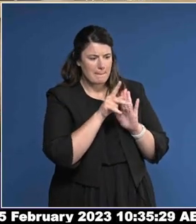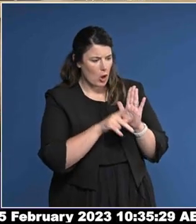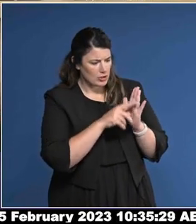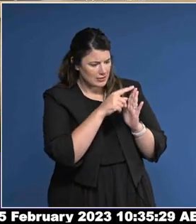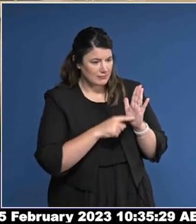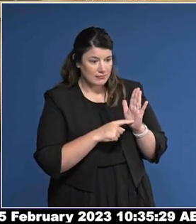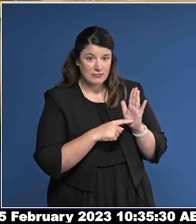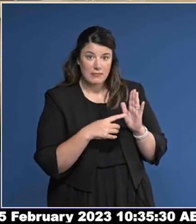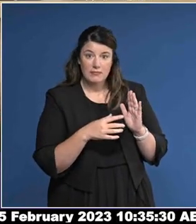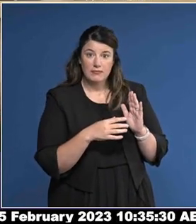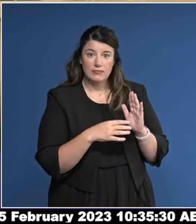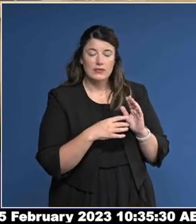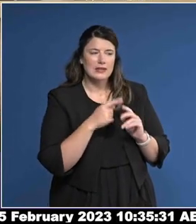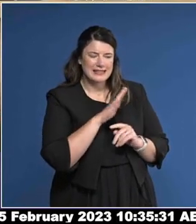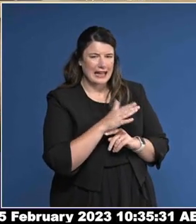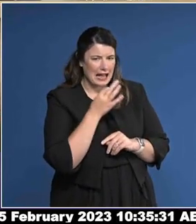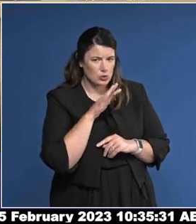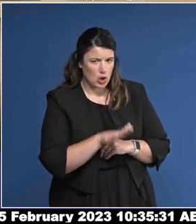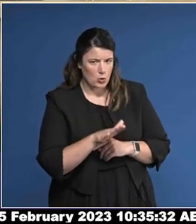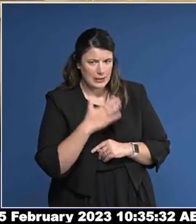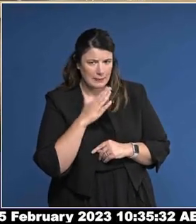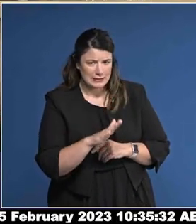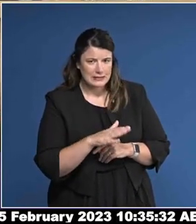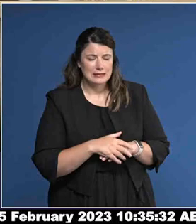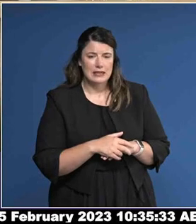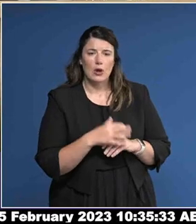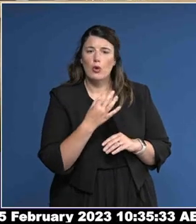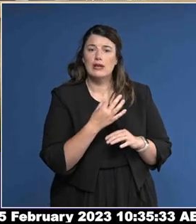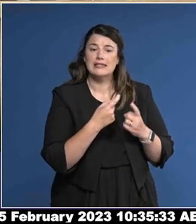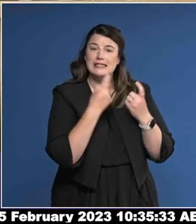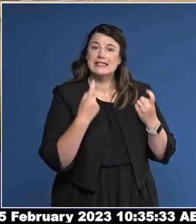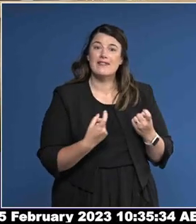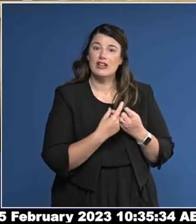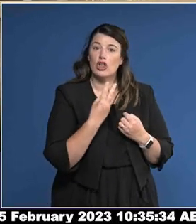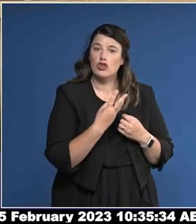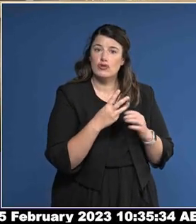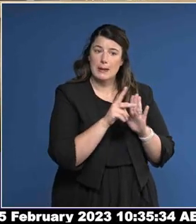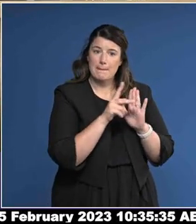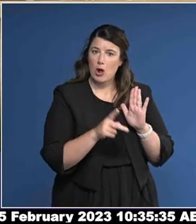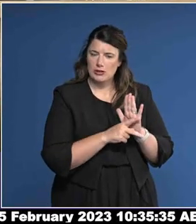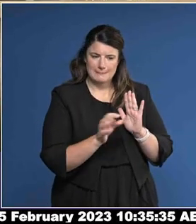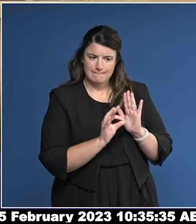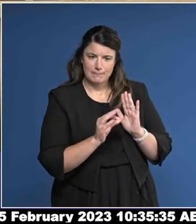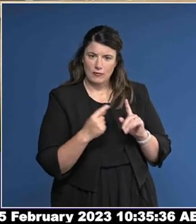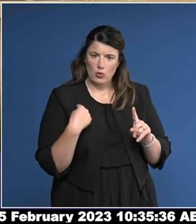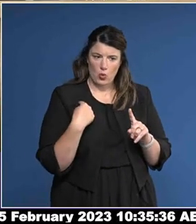Can I just ask you to slow down, please. MS TOOHEY: - for our support workers. That policy changed about 12 months ago, so we now require a Certificate III.